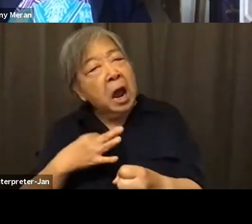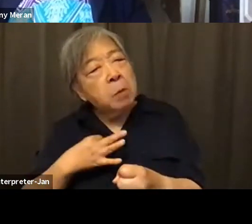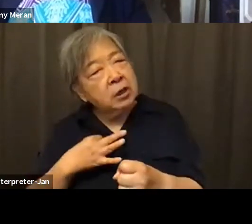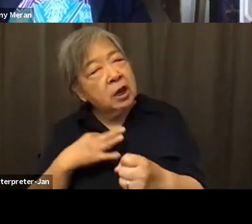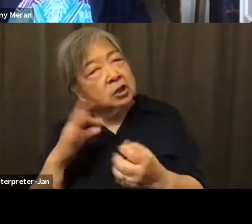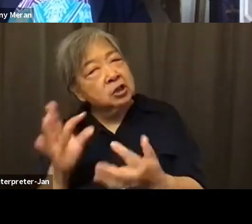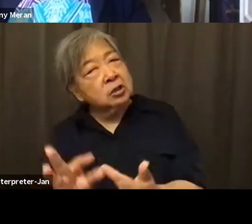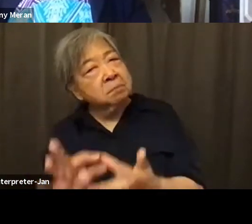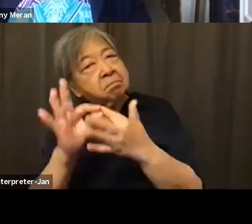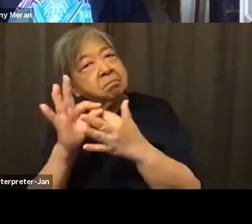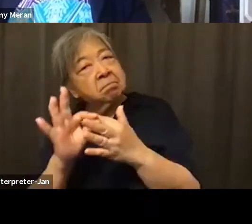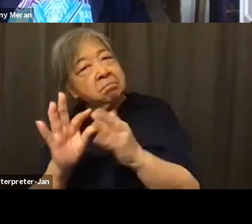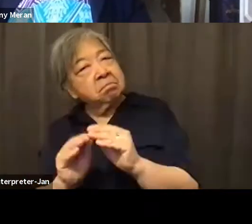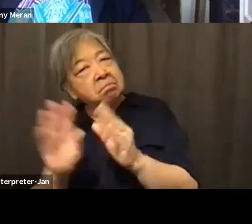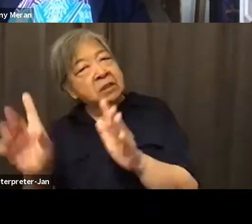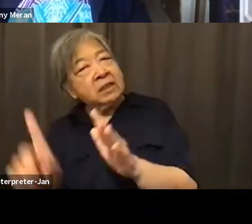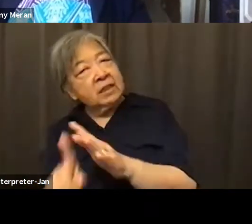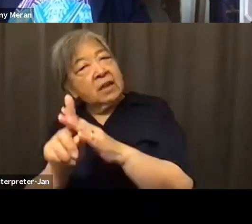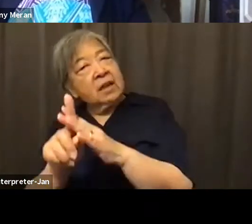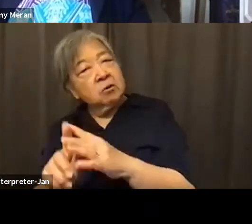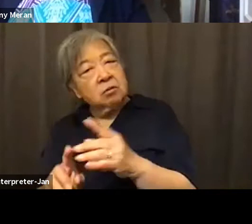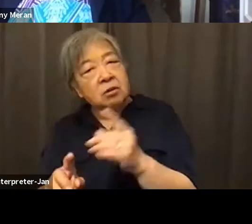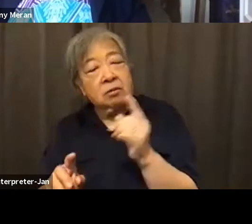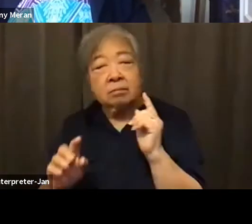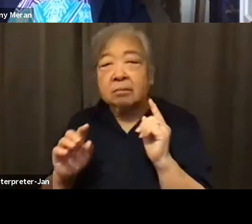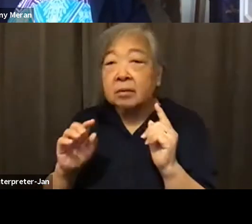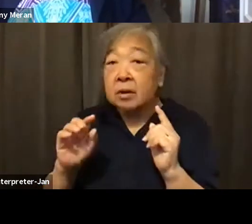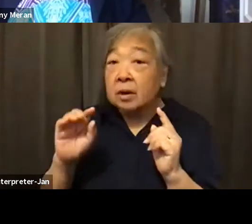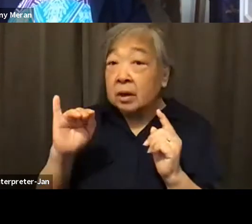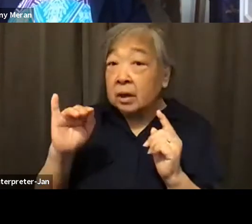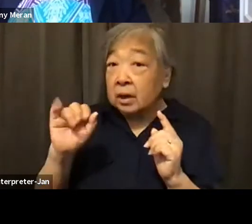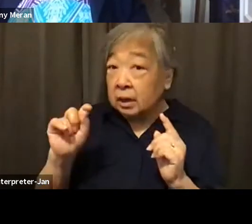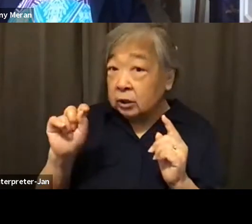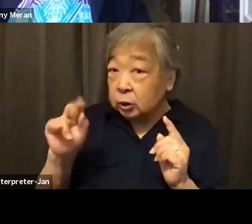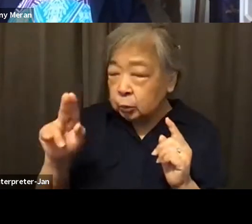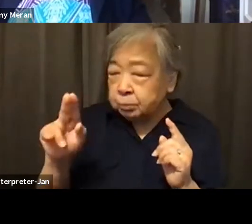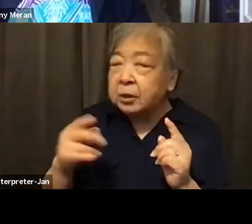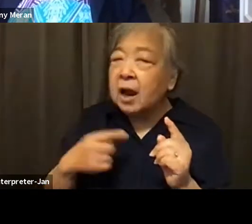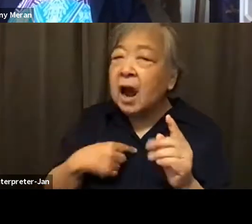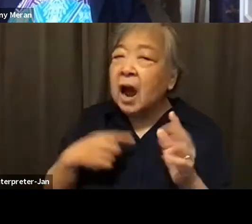So with my application, my research, I decided to go for the research